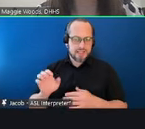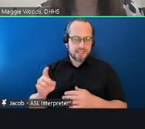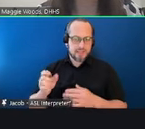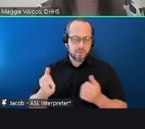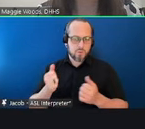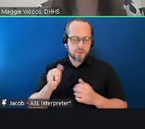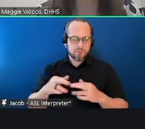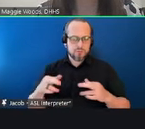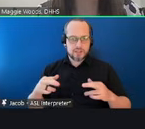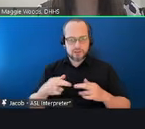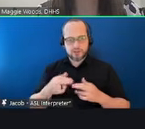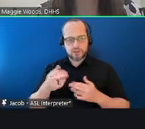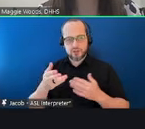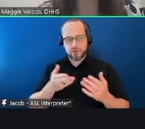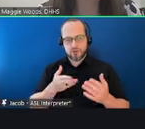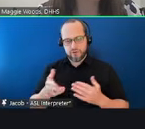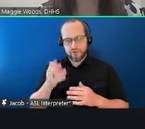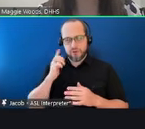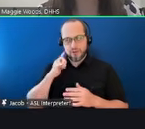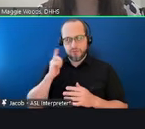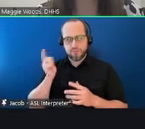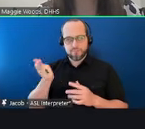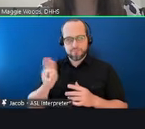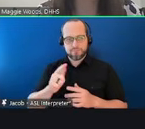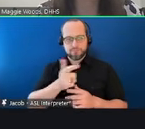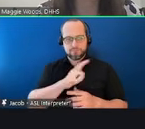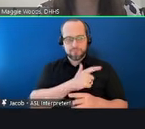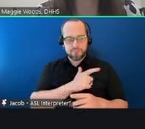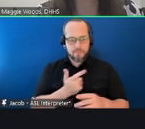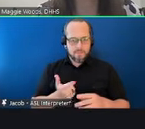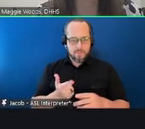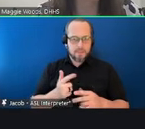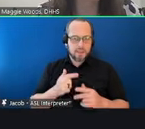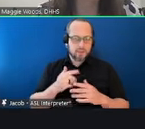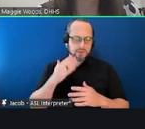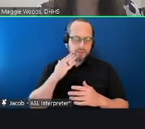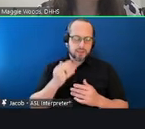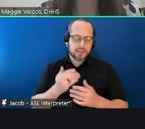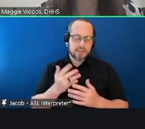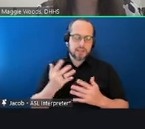You'll hear from each of them. And then finally, we know there's been a lot of questions about how